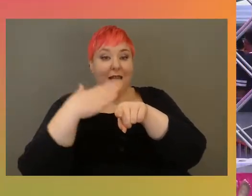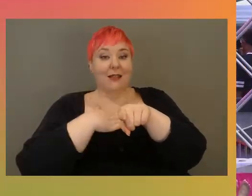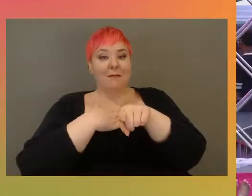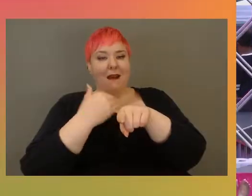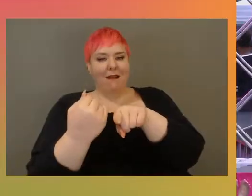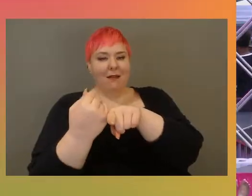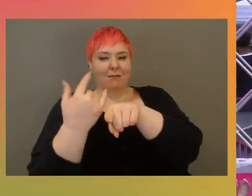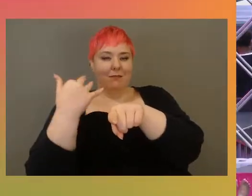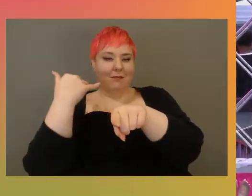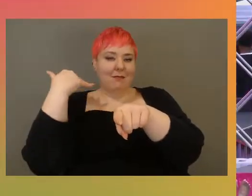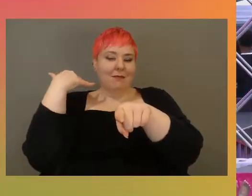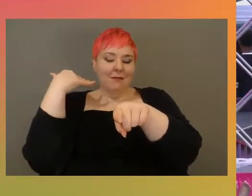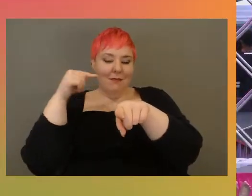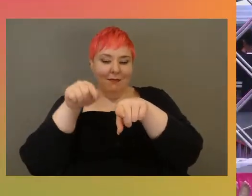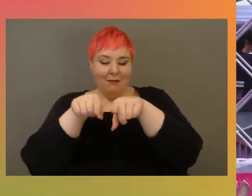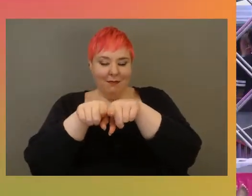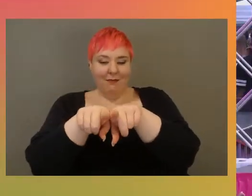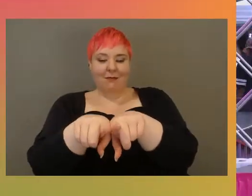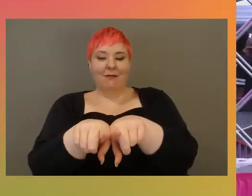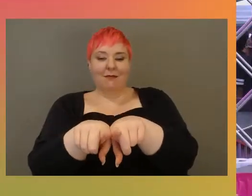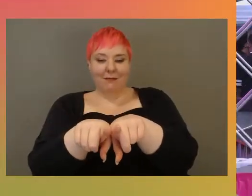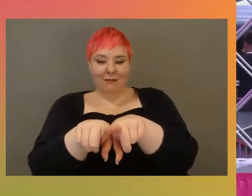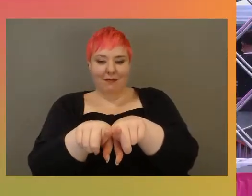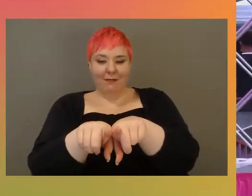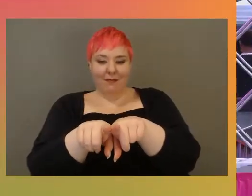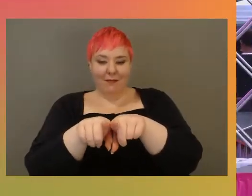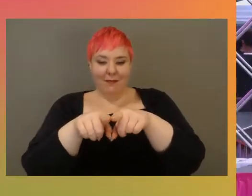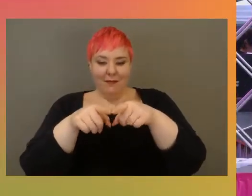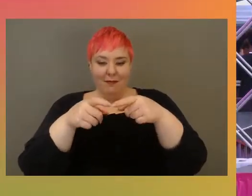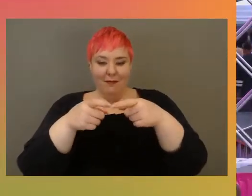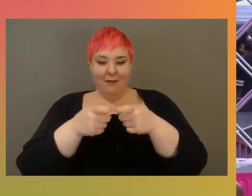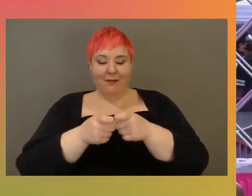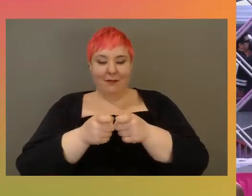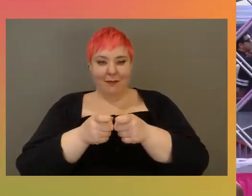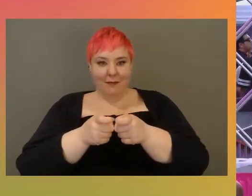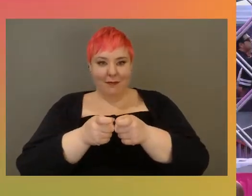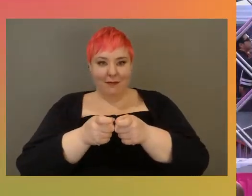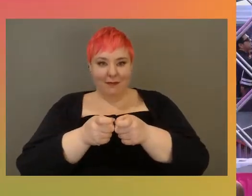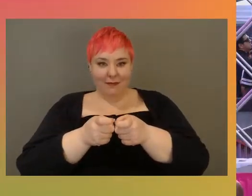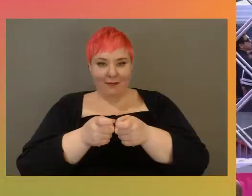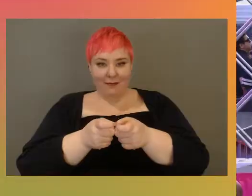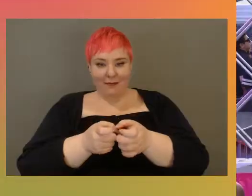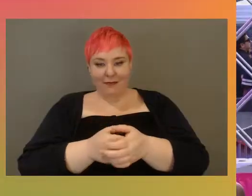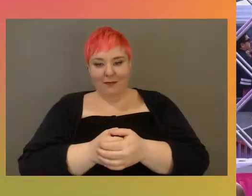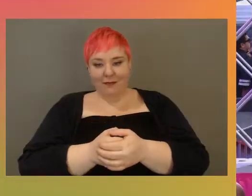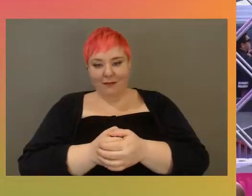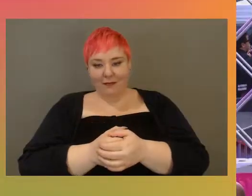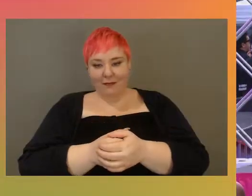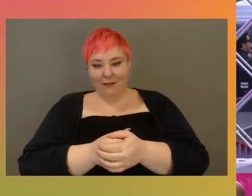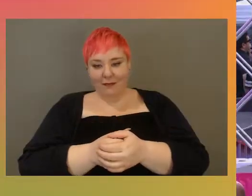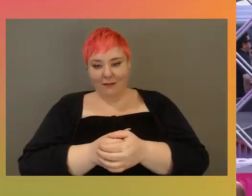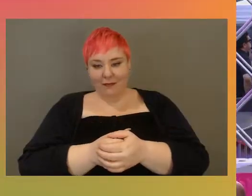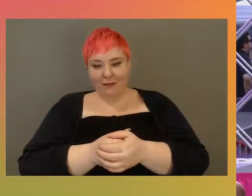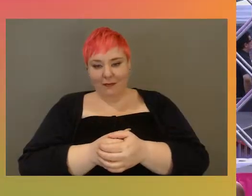REACH THE LEAGUE LEGS ALL THE